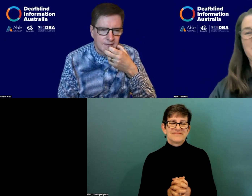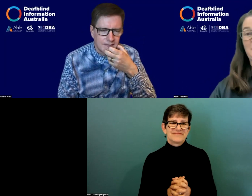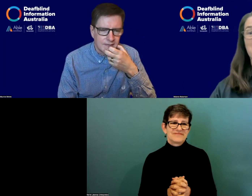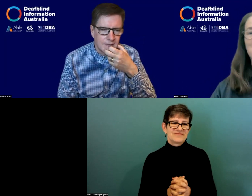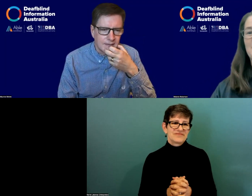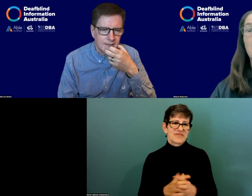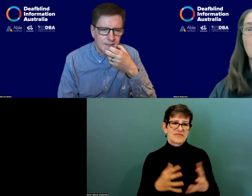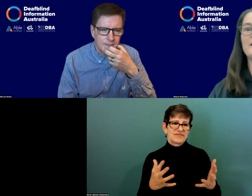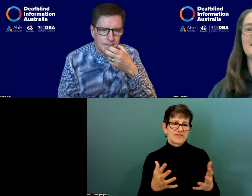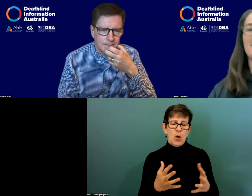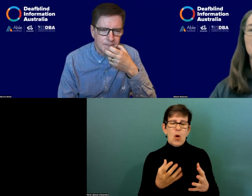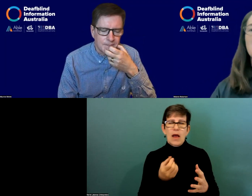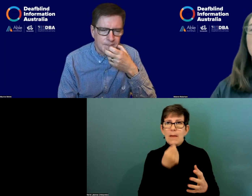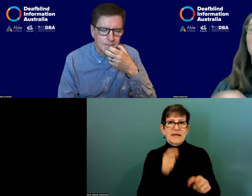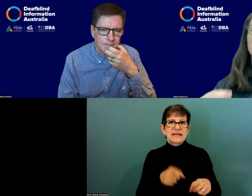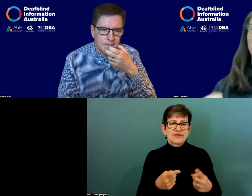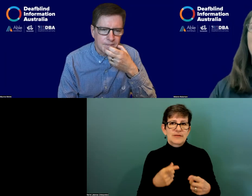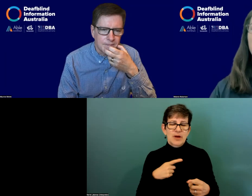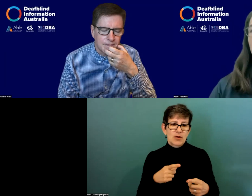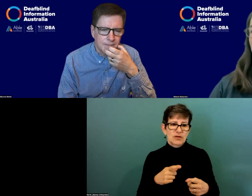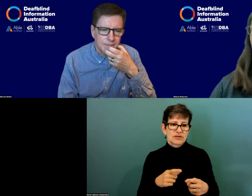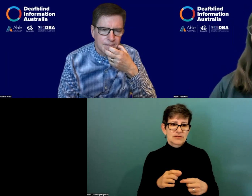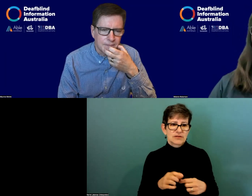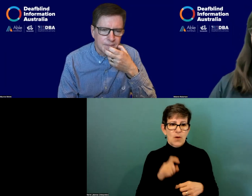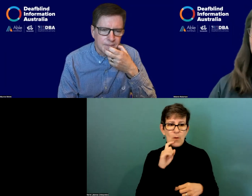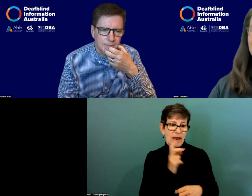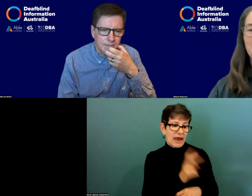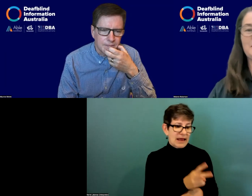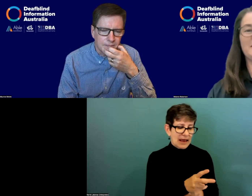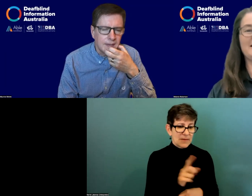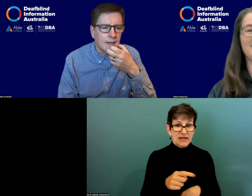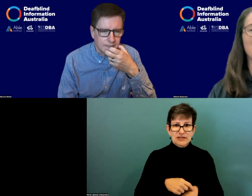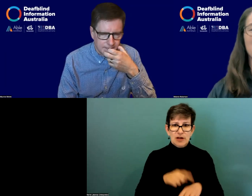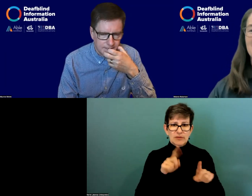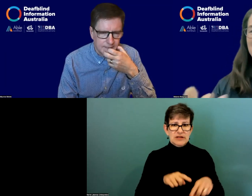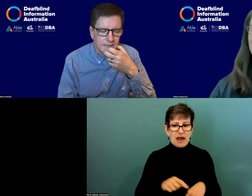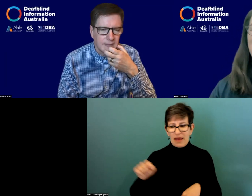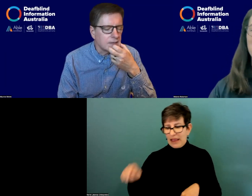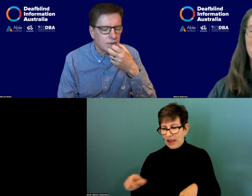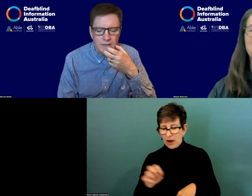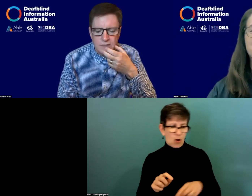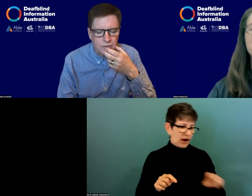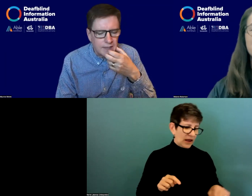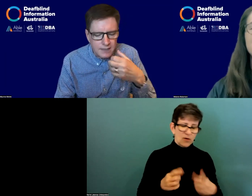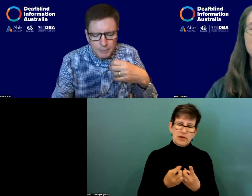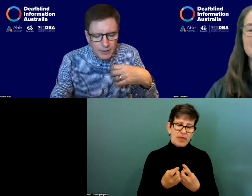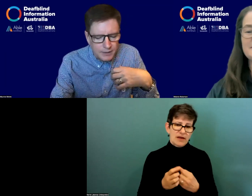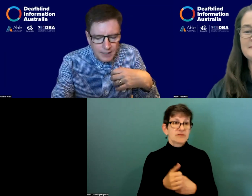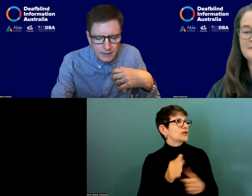Or a bit different, we're going to do it again but can we start with this one. That's a great example.